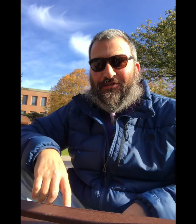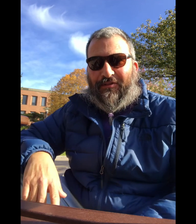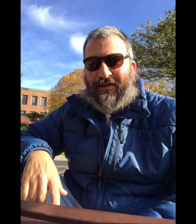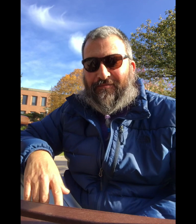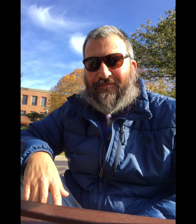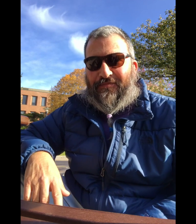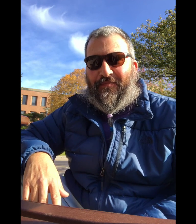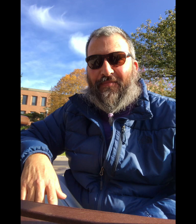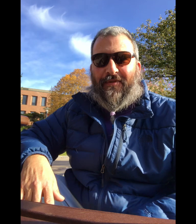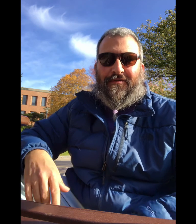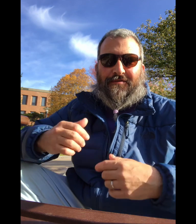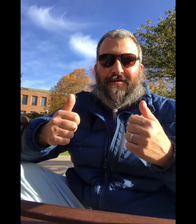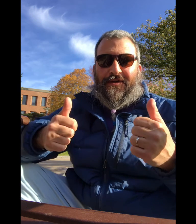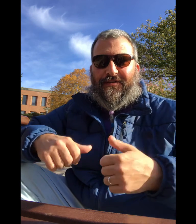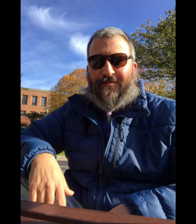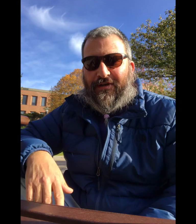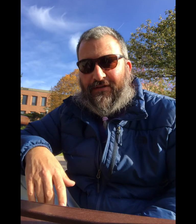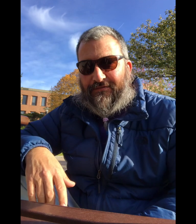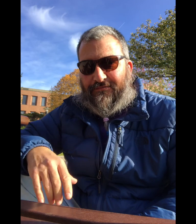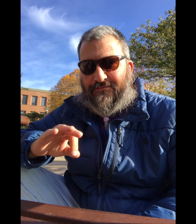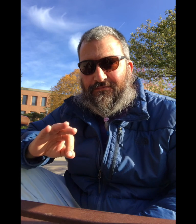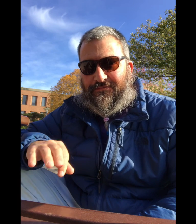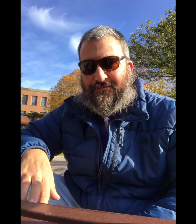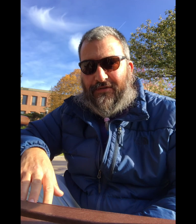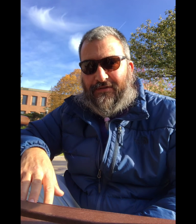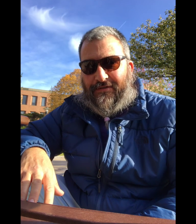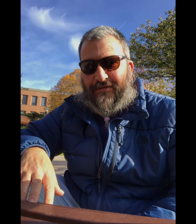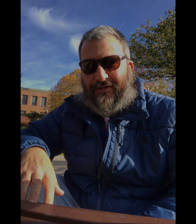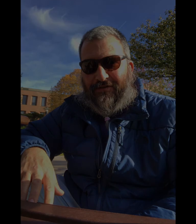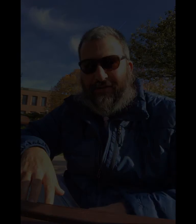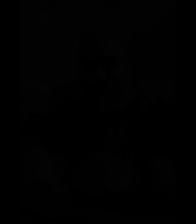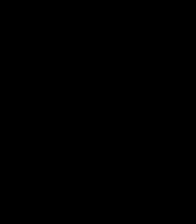show that all right. That's about it. Have a great day!